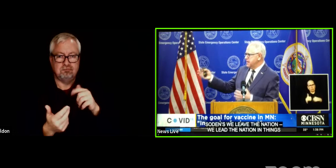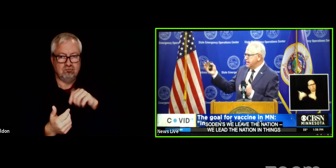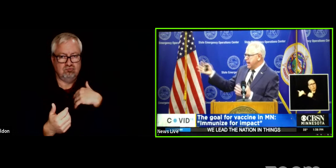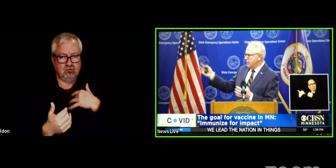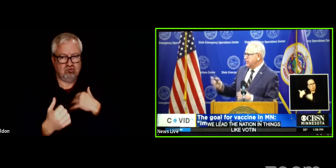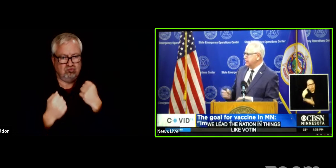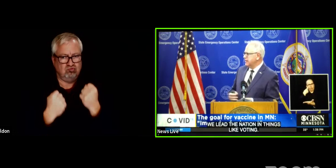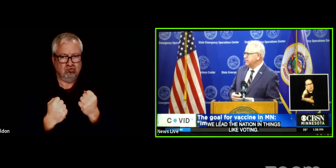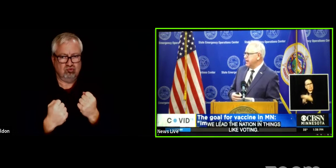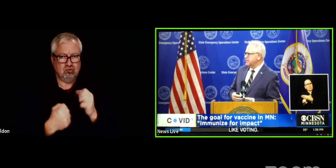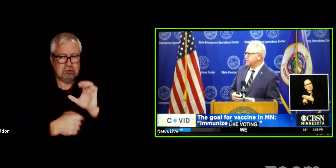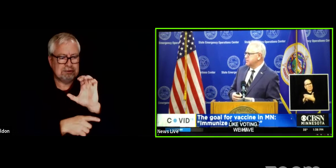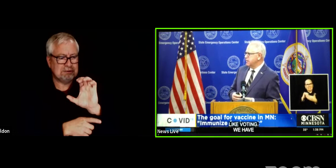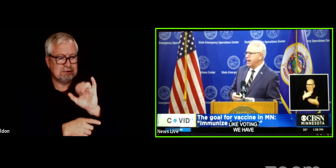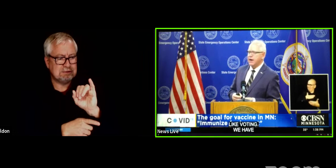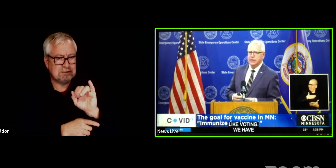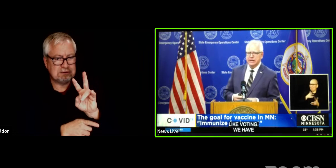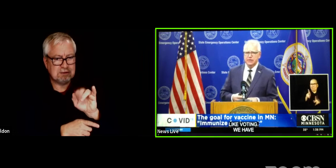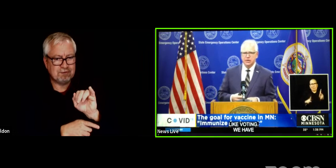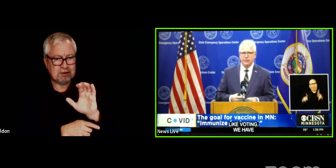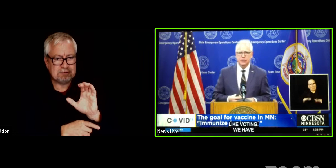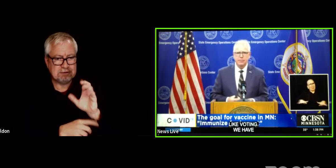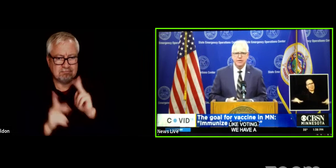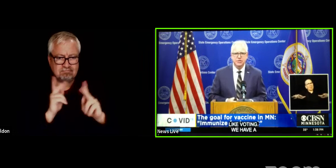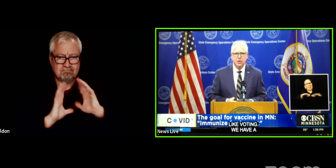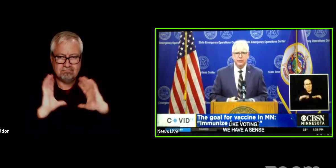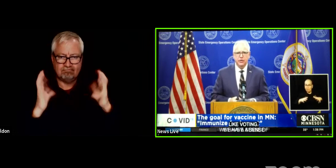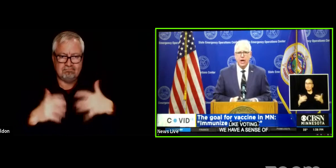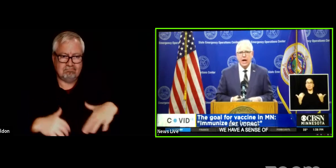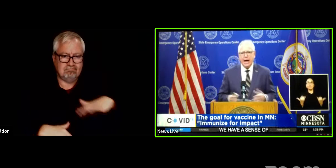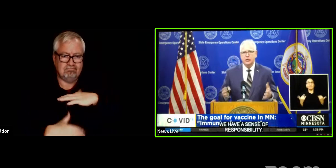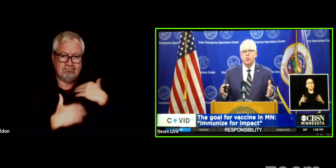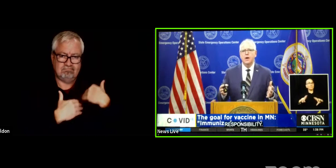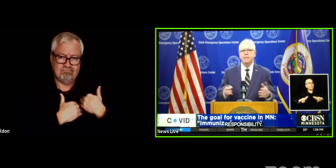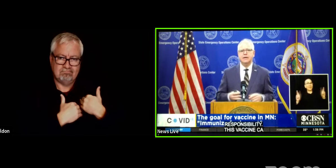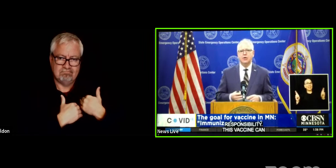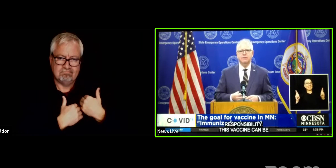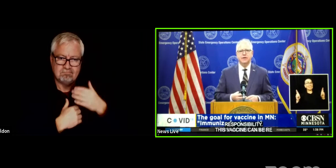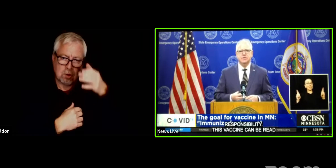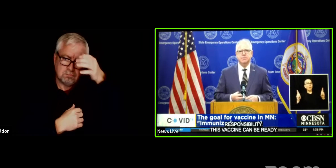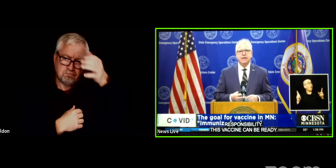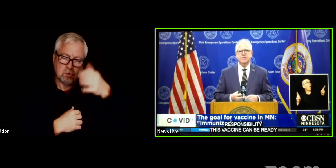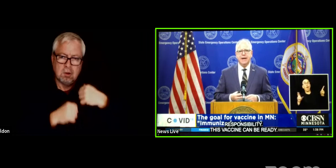NOW WE NEED TO GET THE VACCINE SUPPLY OUT AND DELIVER IT TO MINNESOTANS. I DO WANT TO MAKE NOTE OF THIS BECAUSE THAT